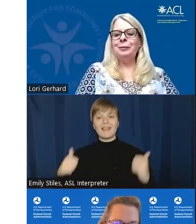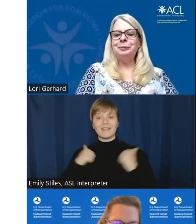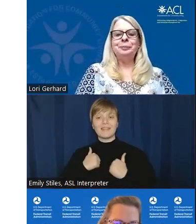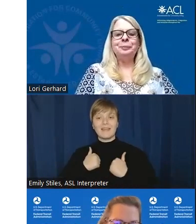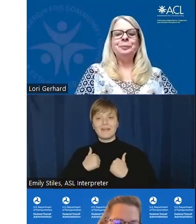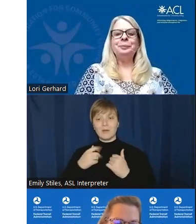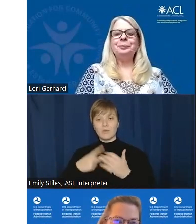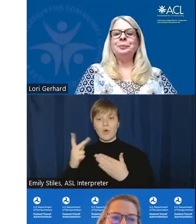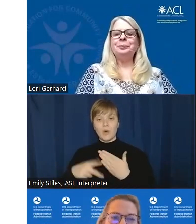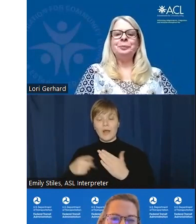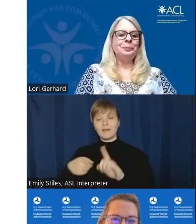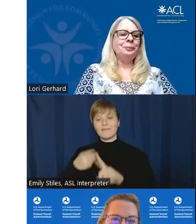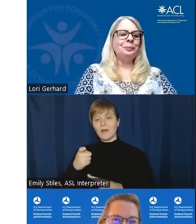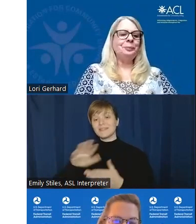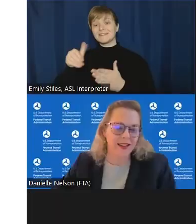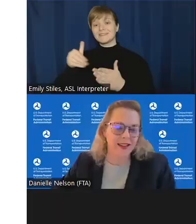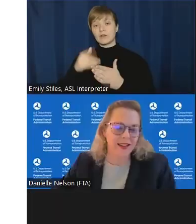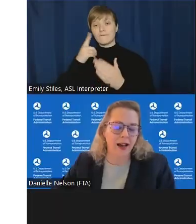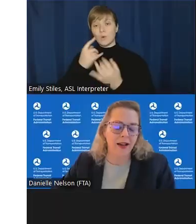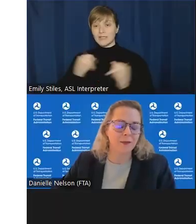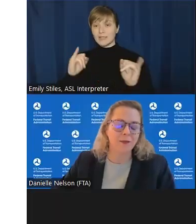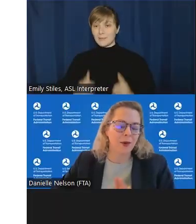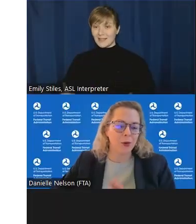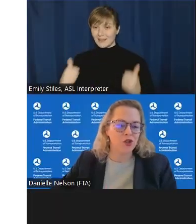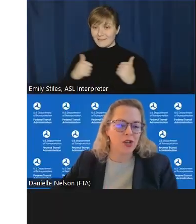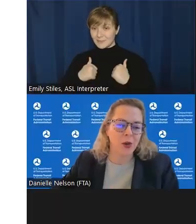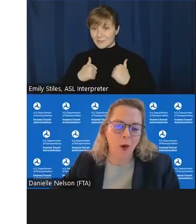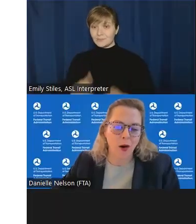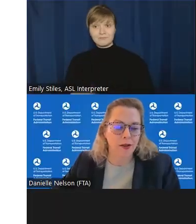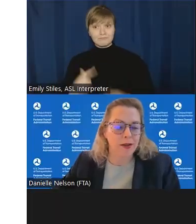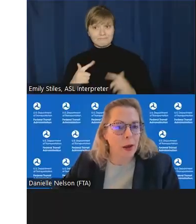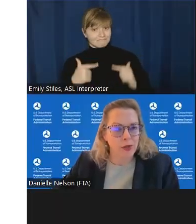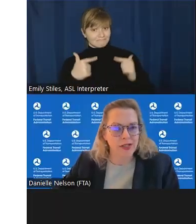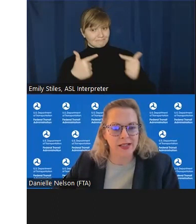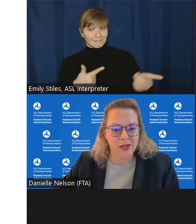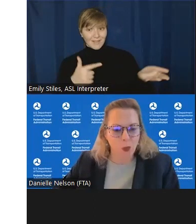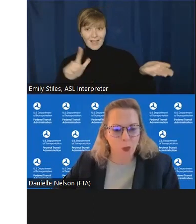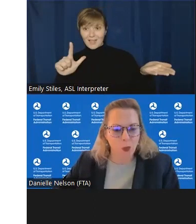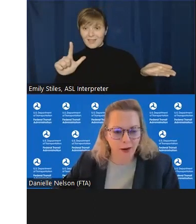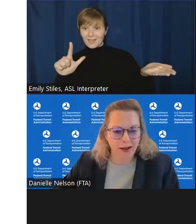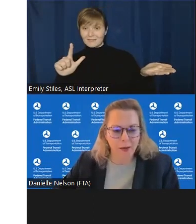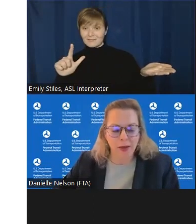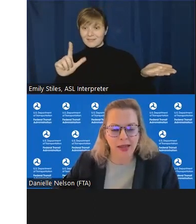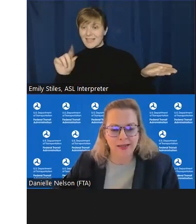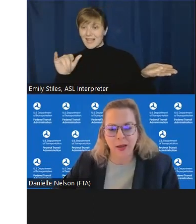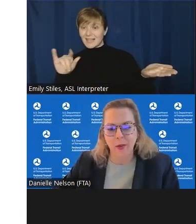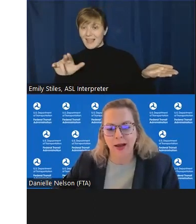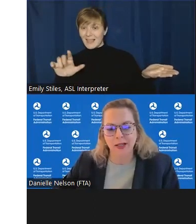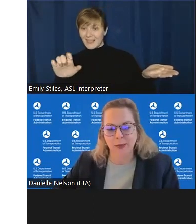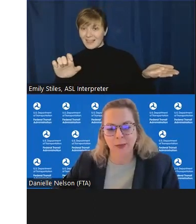Thank you Lori. I appreciate you all hosting today's webinar and making today possible.